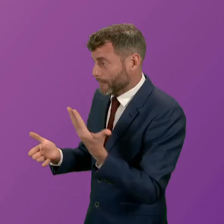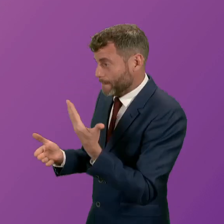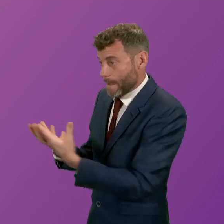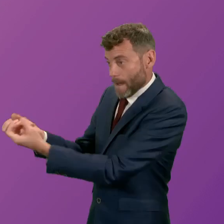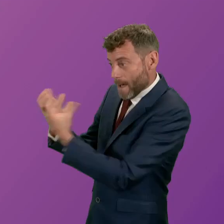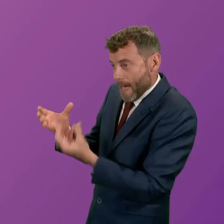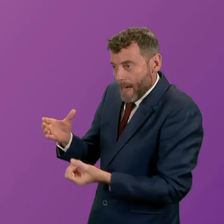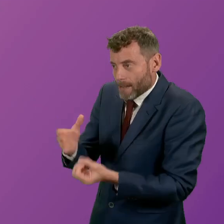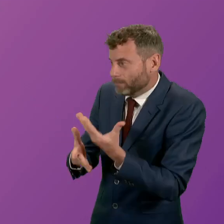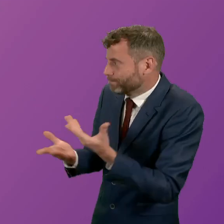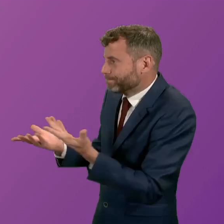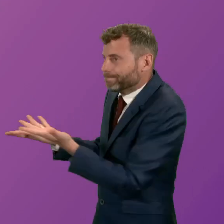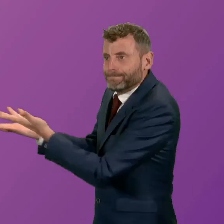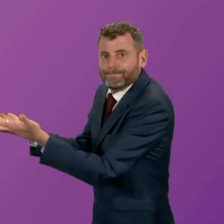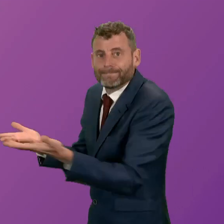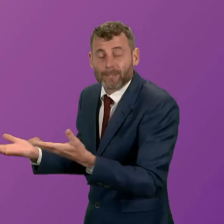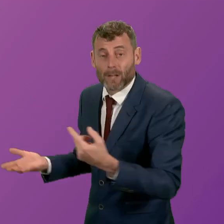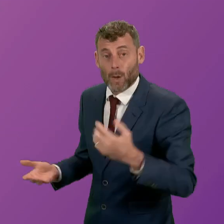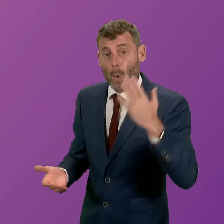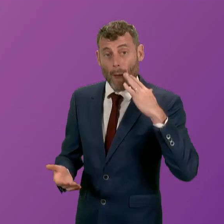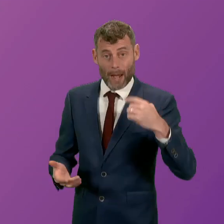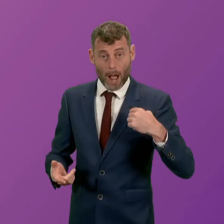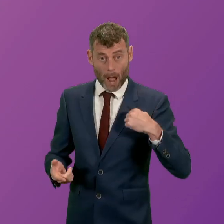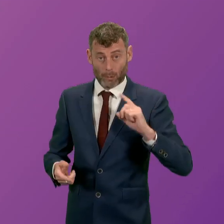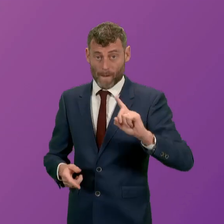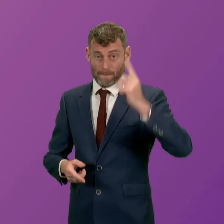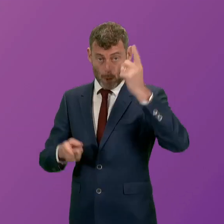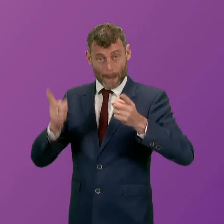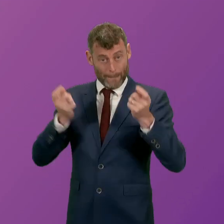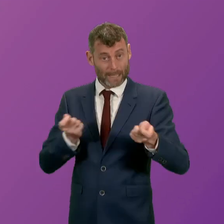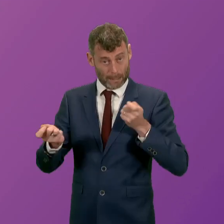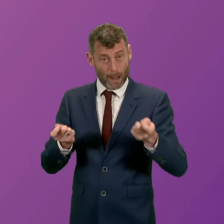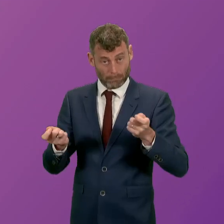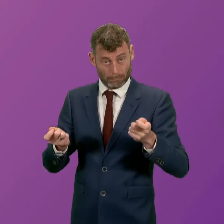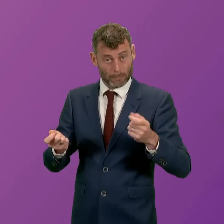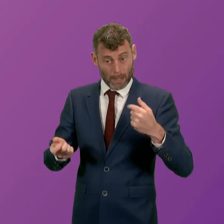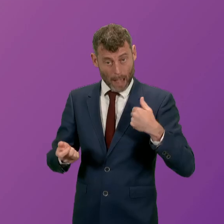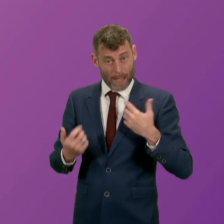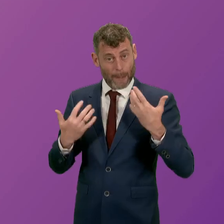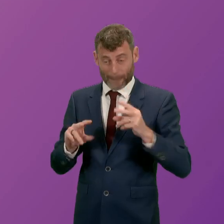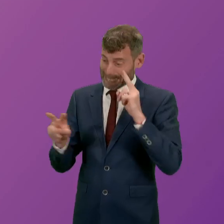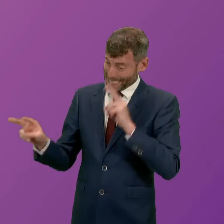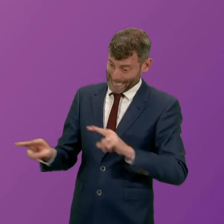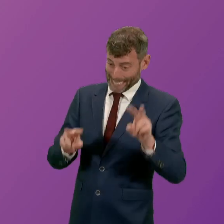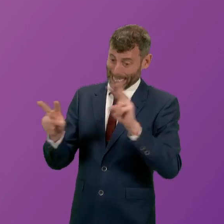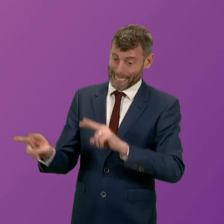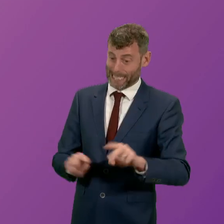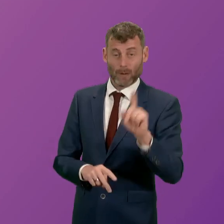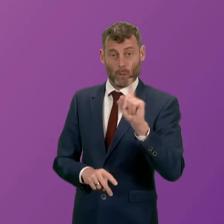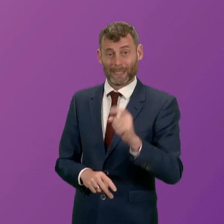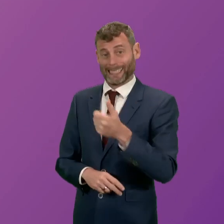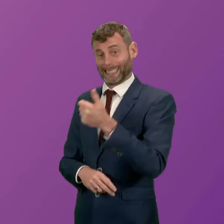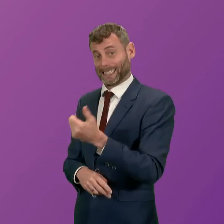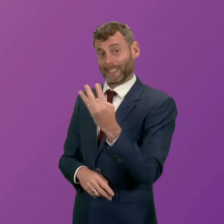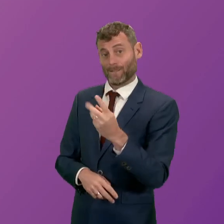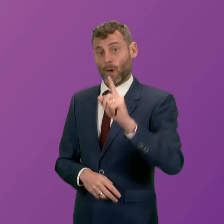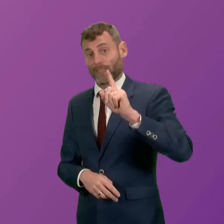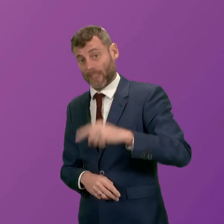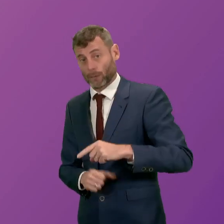that, during my term in office as First Minister, we promised to provide 64,000 extra appointments